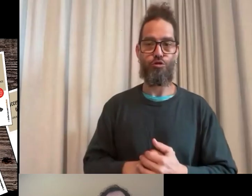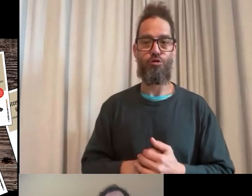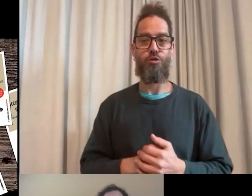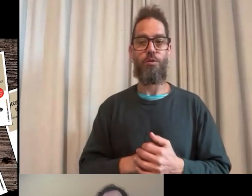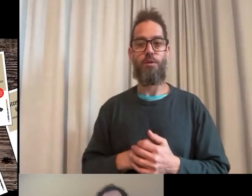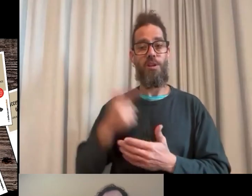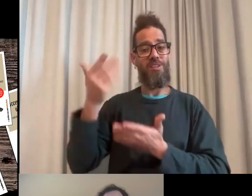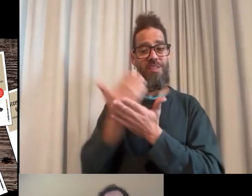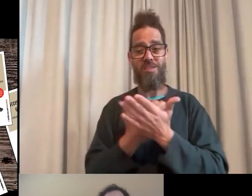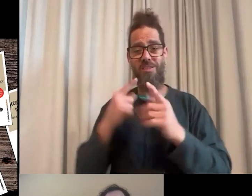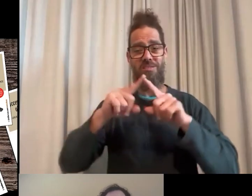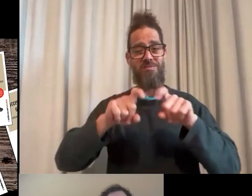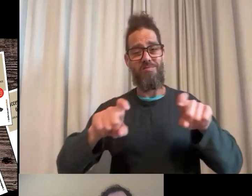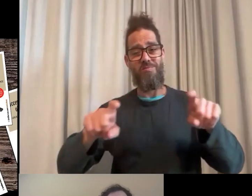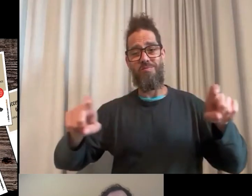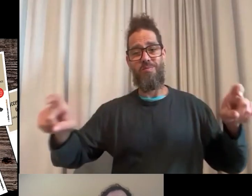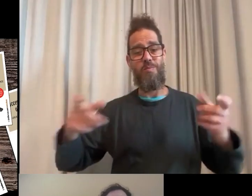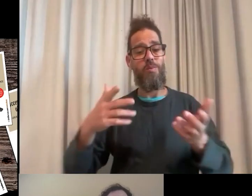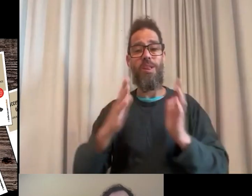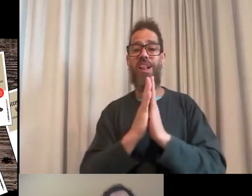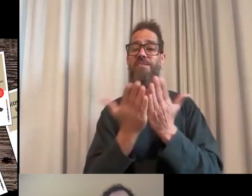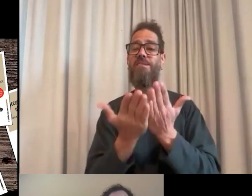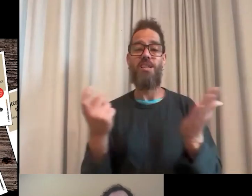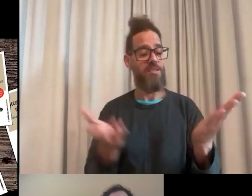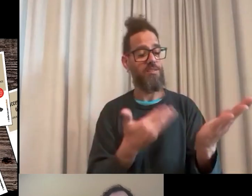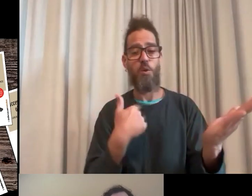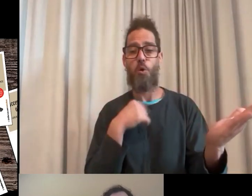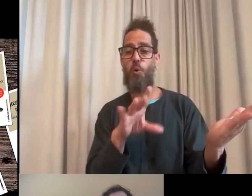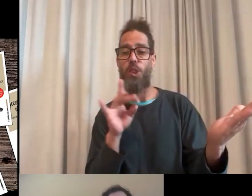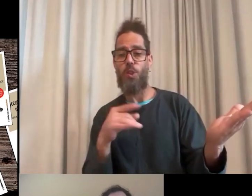but it also catalogs courses, both self-directed